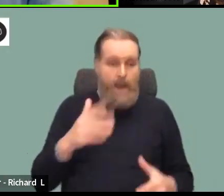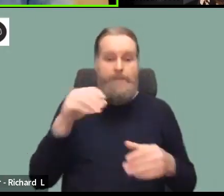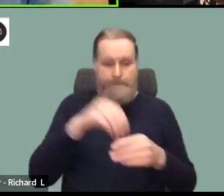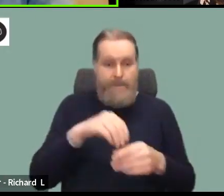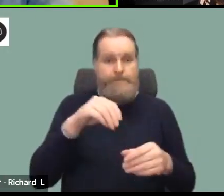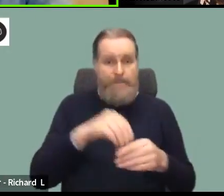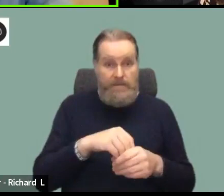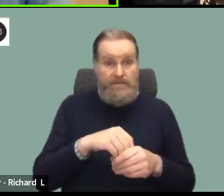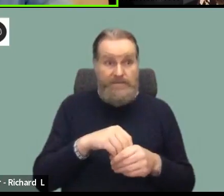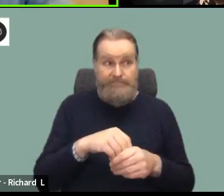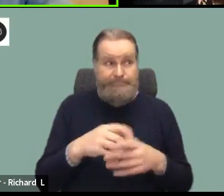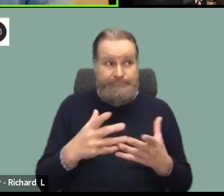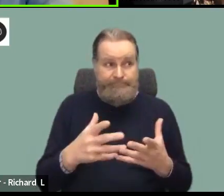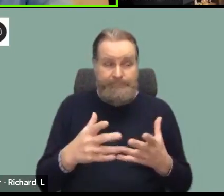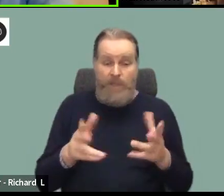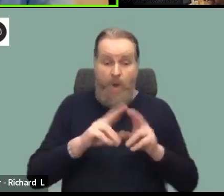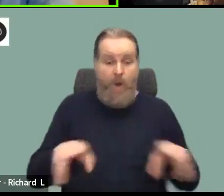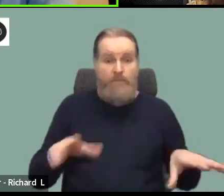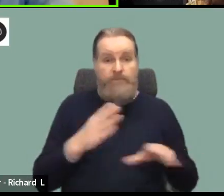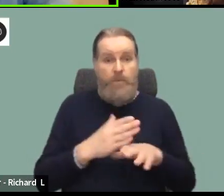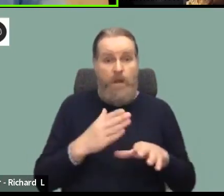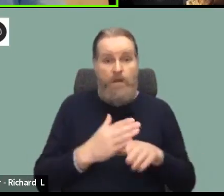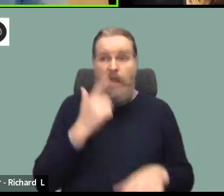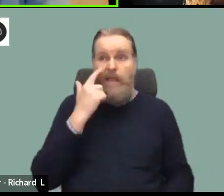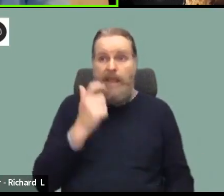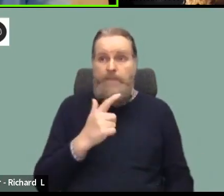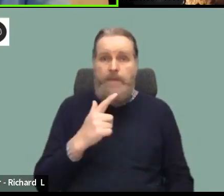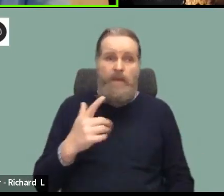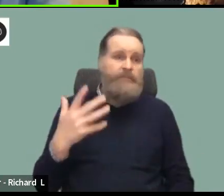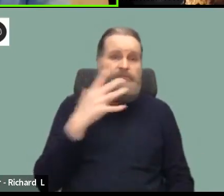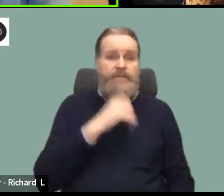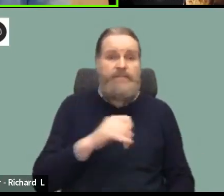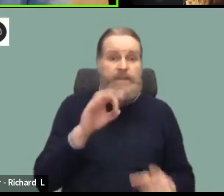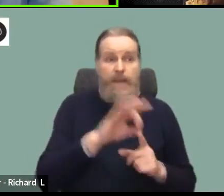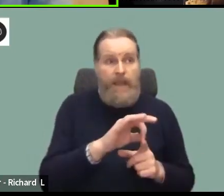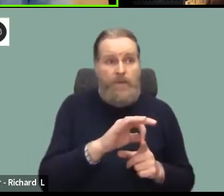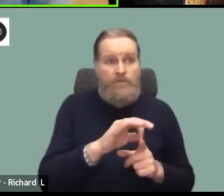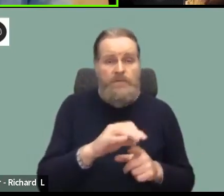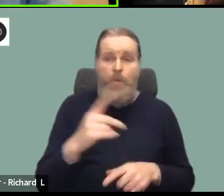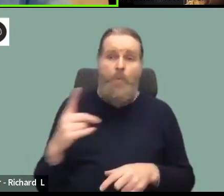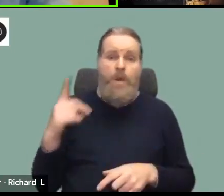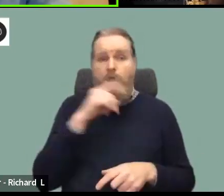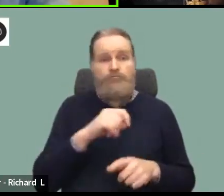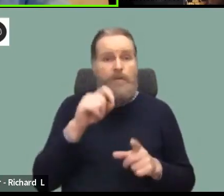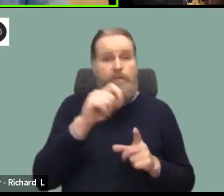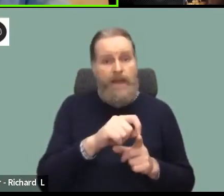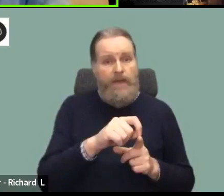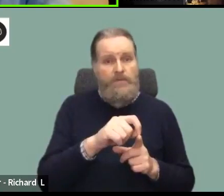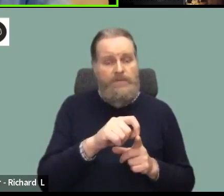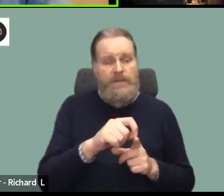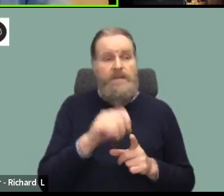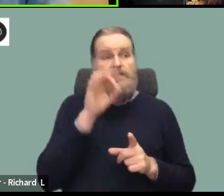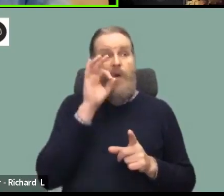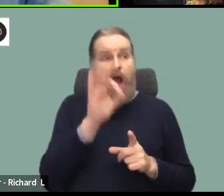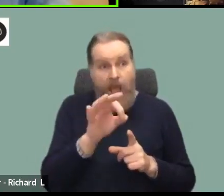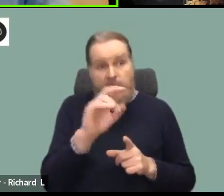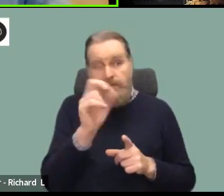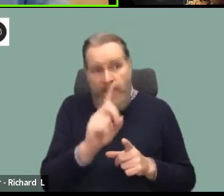every. time they time they take a one day strike will lose anything between will lose anything between 50 and 100 pounds depending on their own ends. and to ask